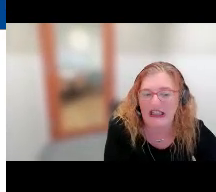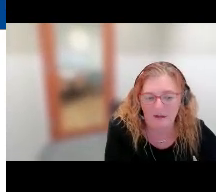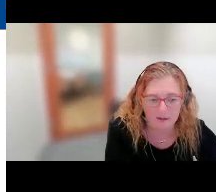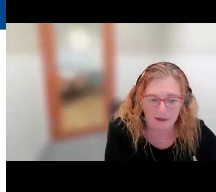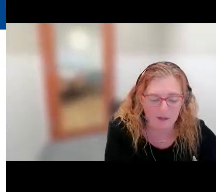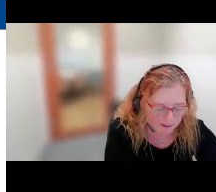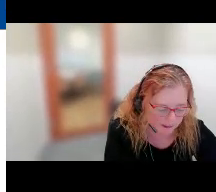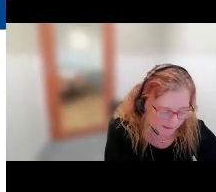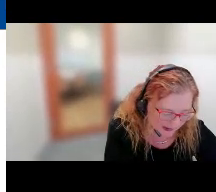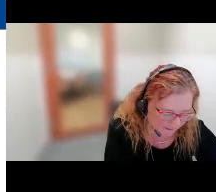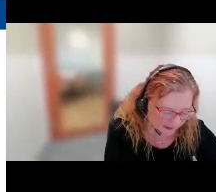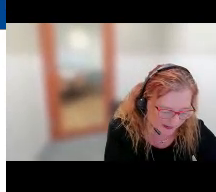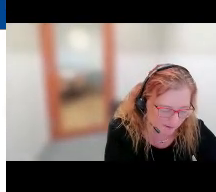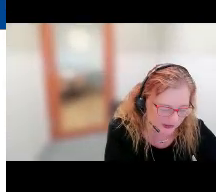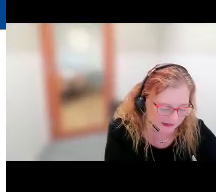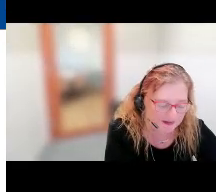think would be problematic for some reason.